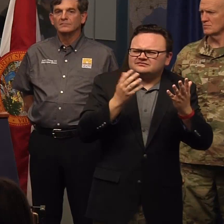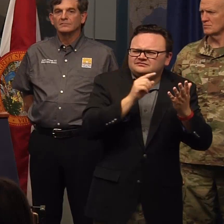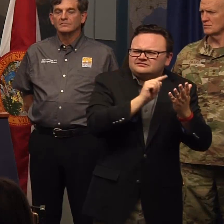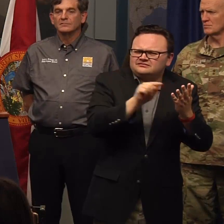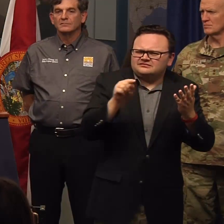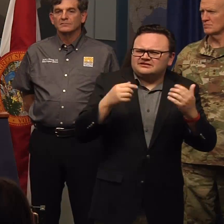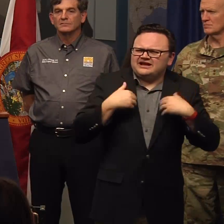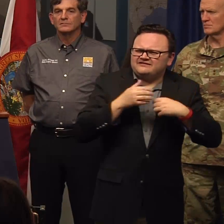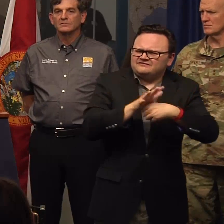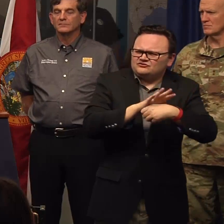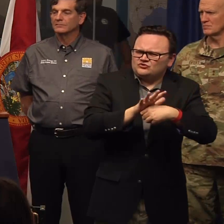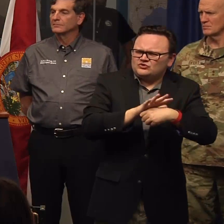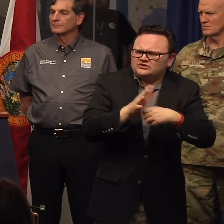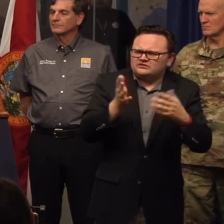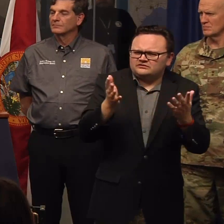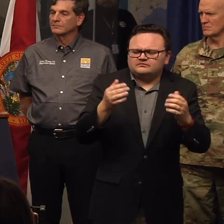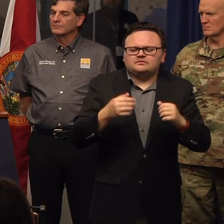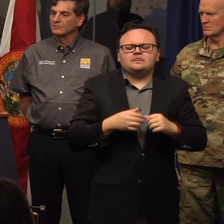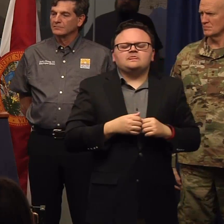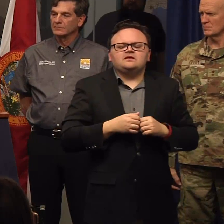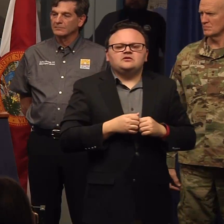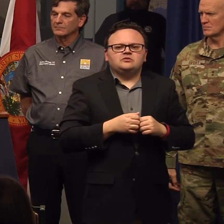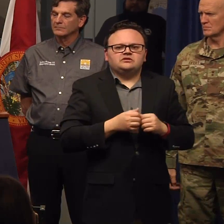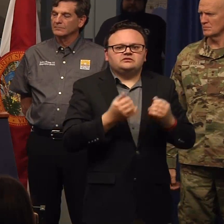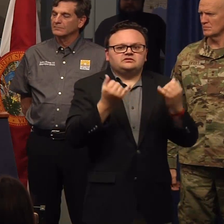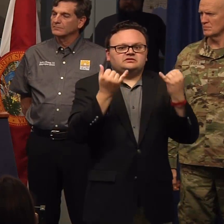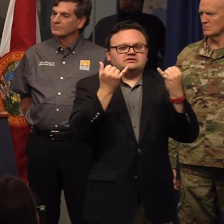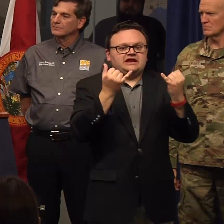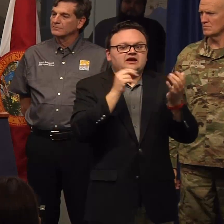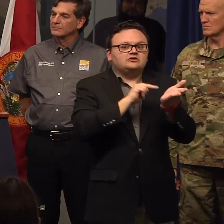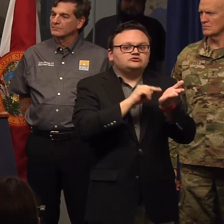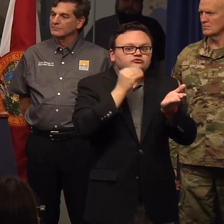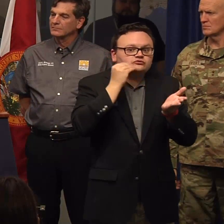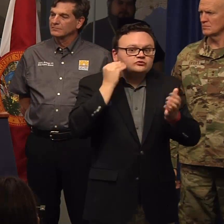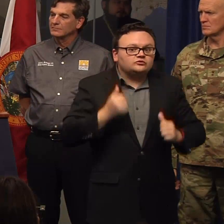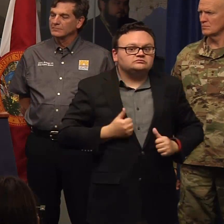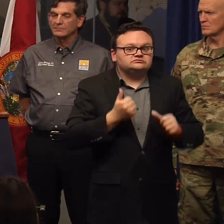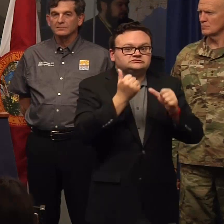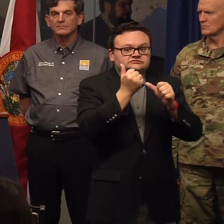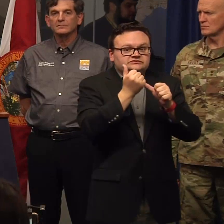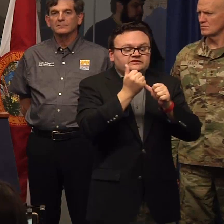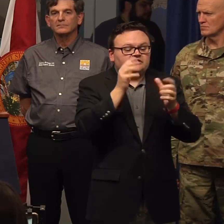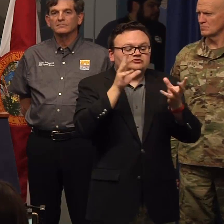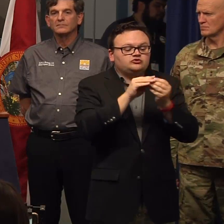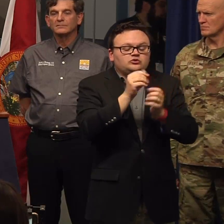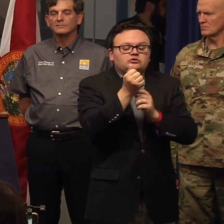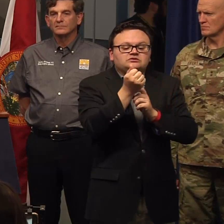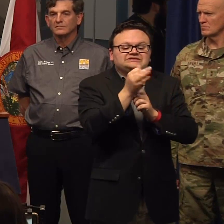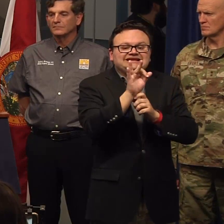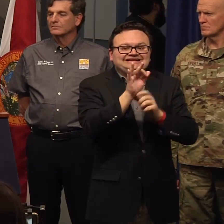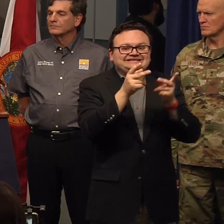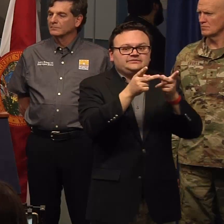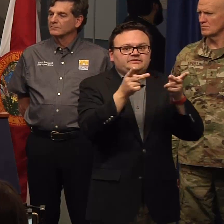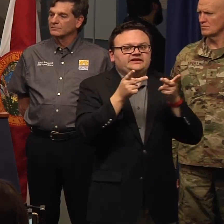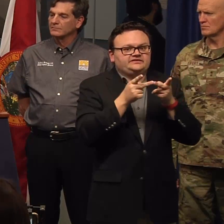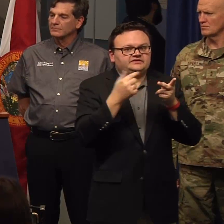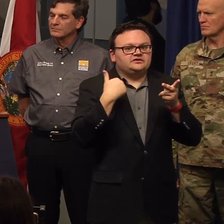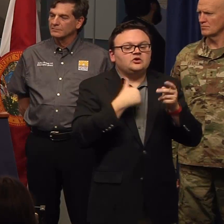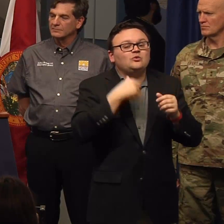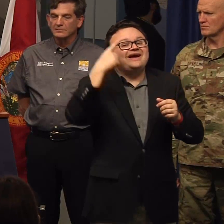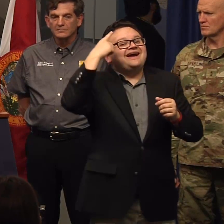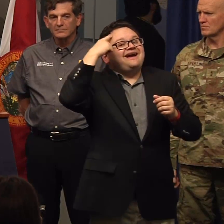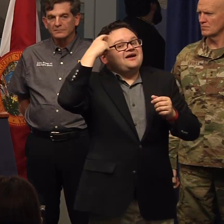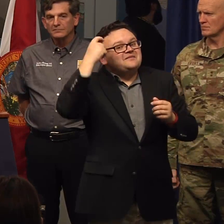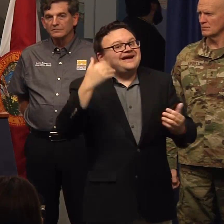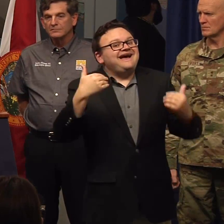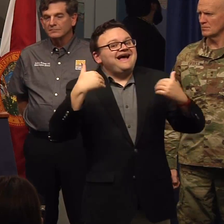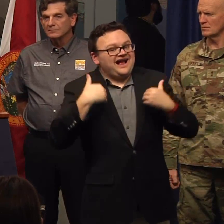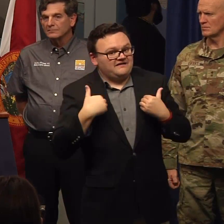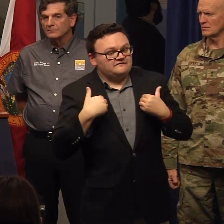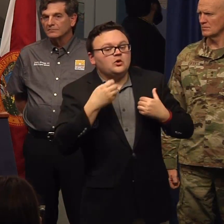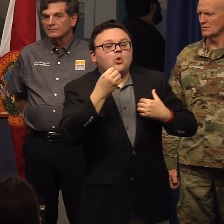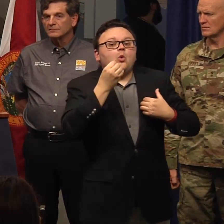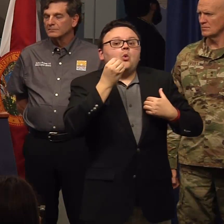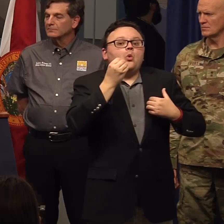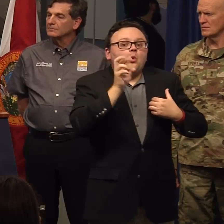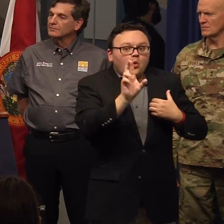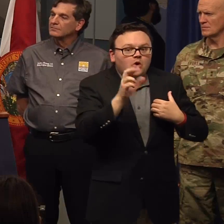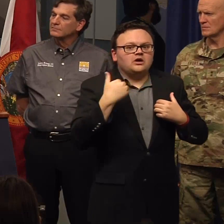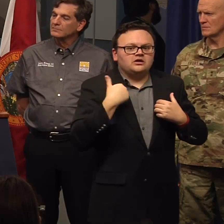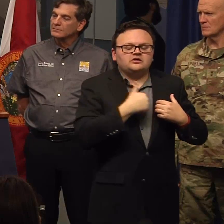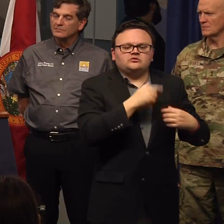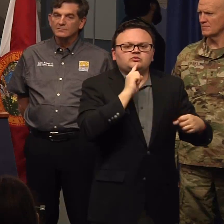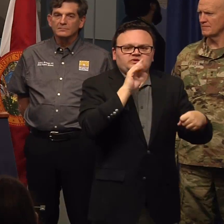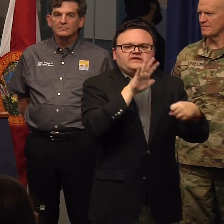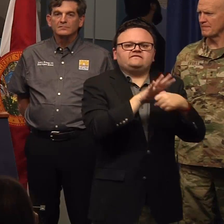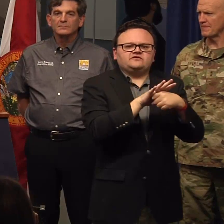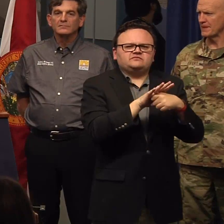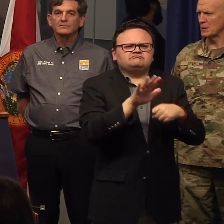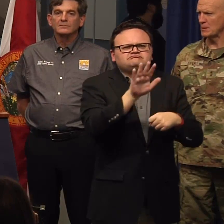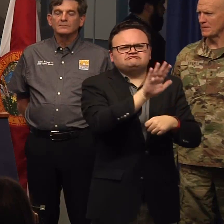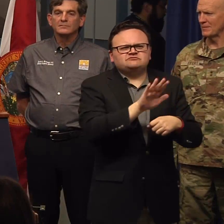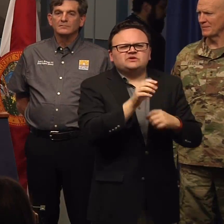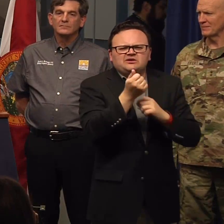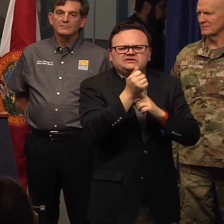CASES OF COVID-19 OR SUSPECTED?